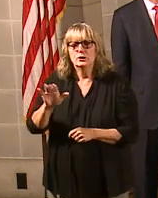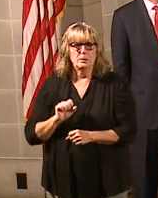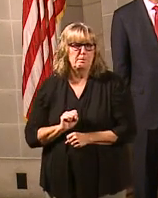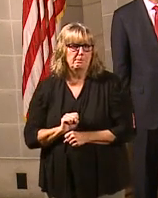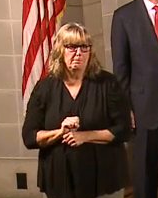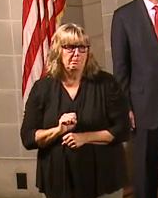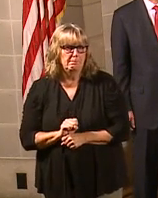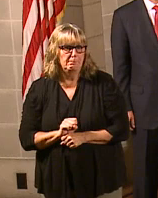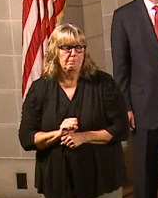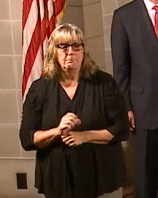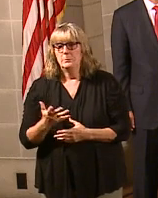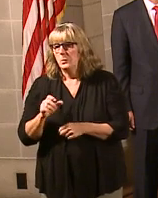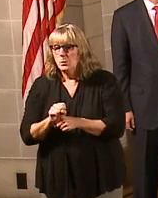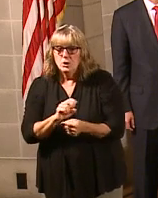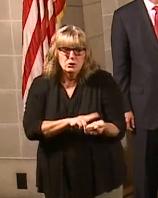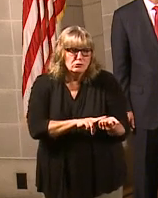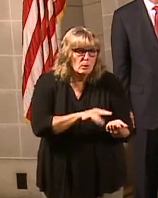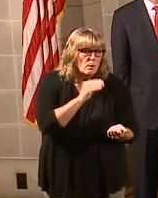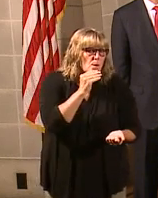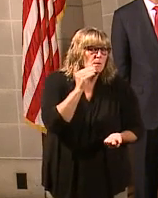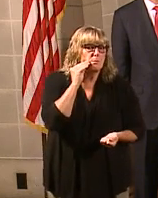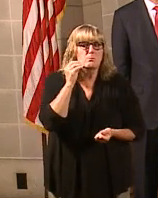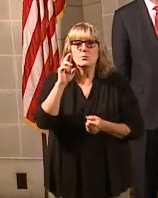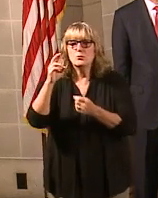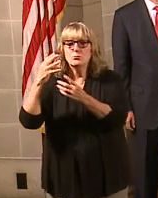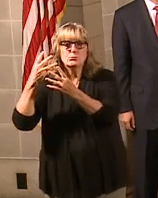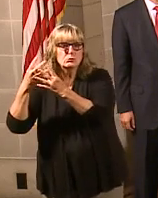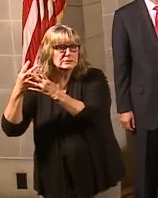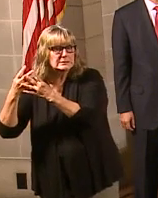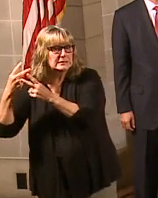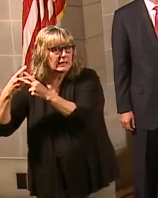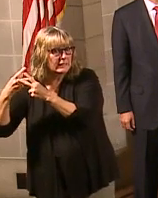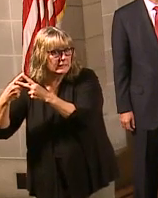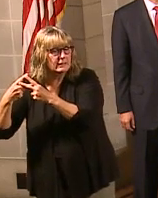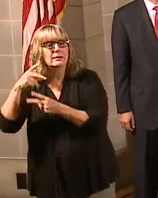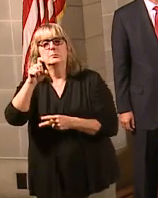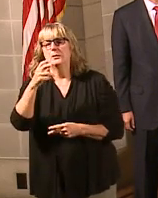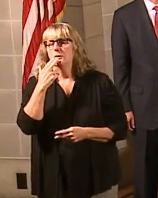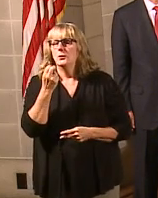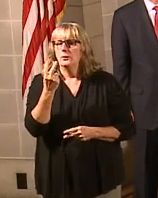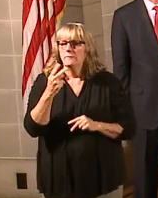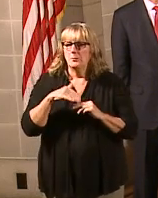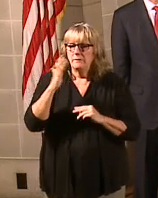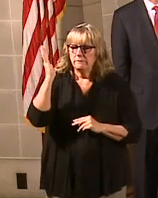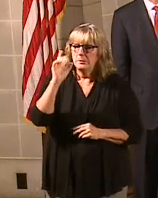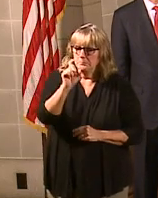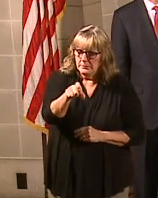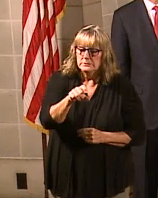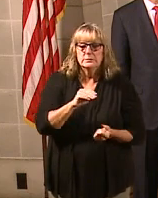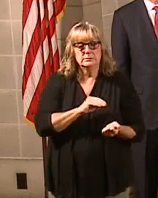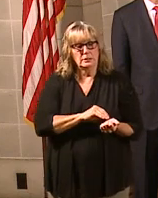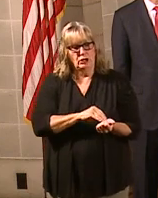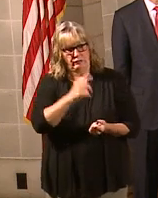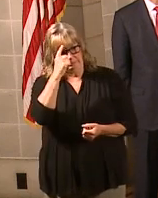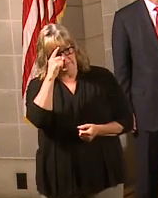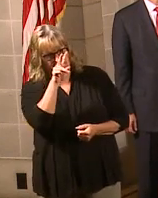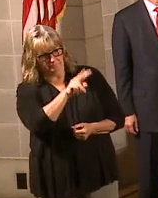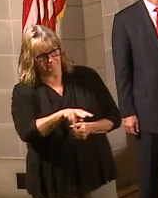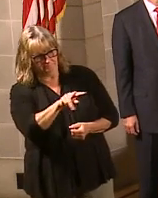AT A HIGH RISK FOR CLOSE CONTACT EXPOSURE DEPENDING ON YOUR JOB